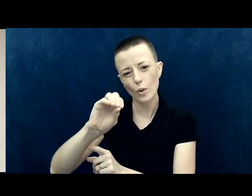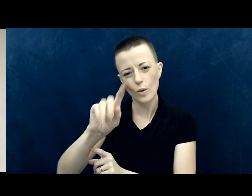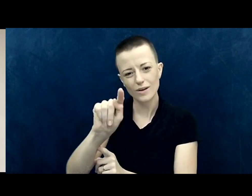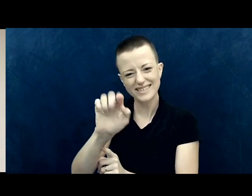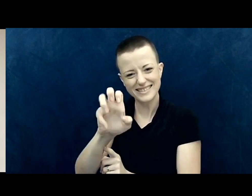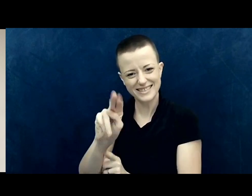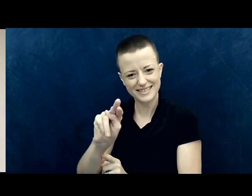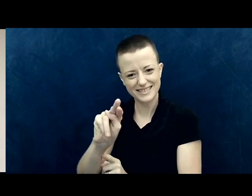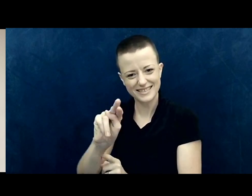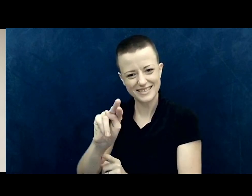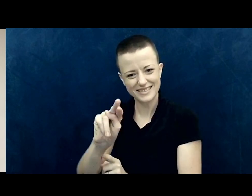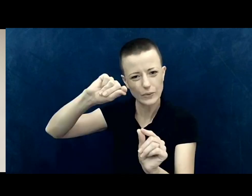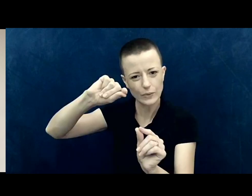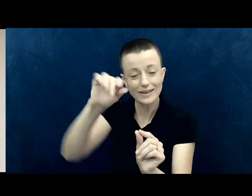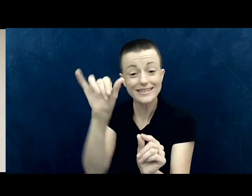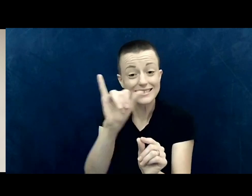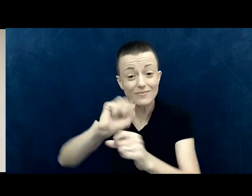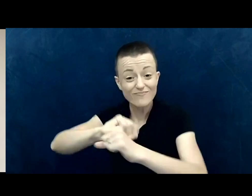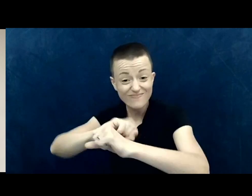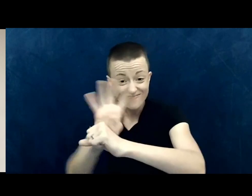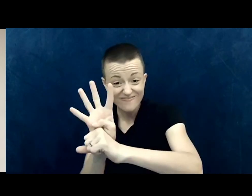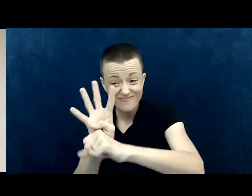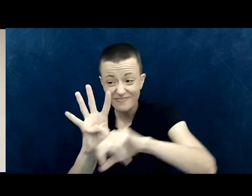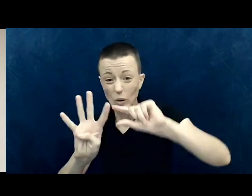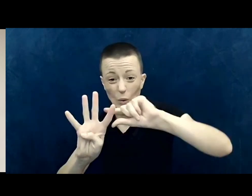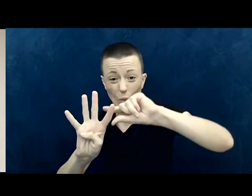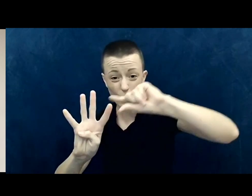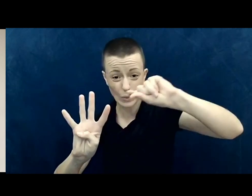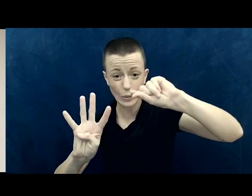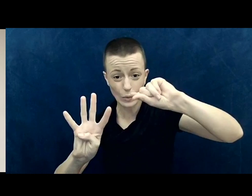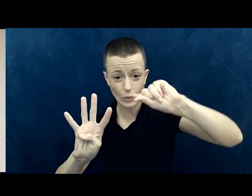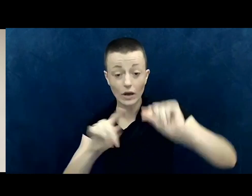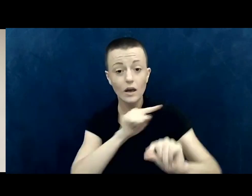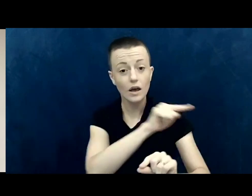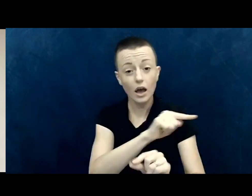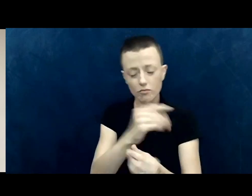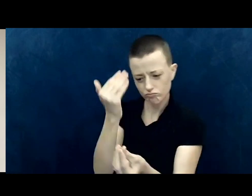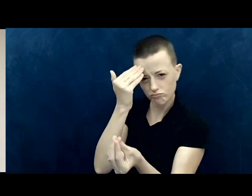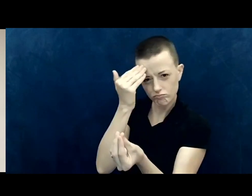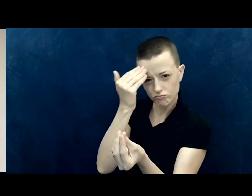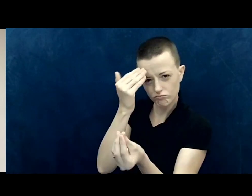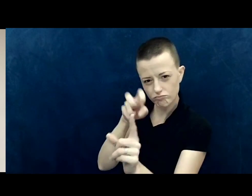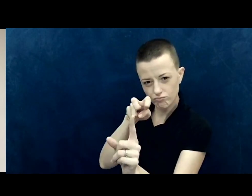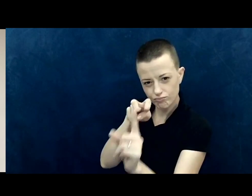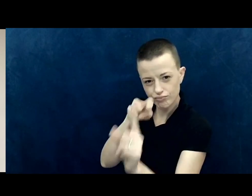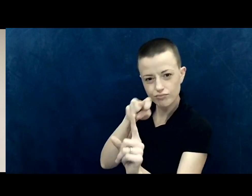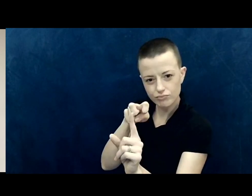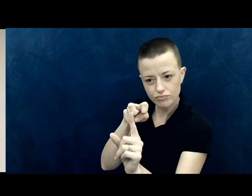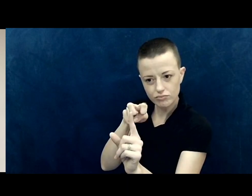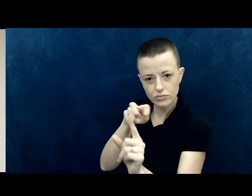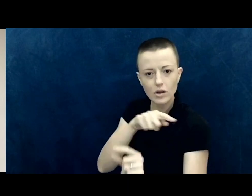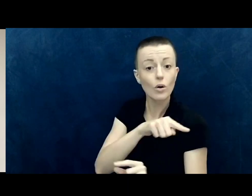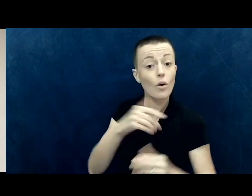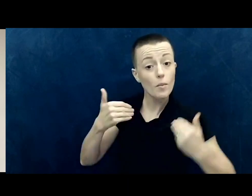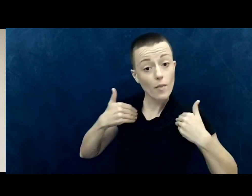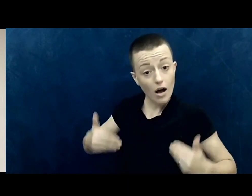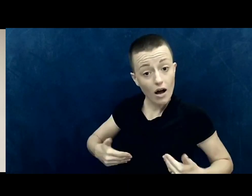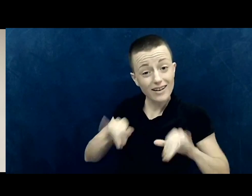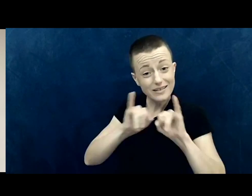you already have a recognition of that spike protein in your body. The immune system will then attack the COVID-19 virus